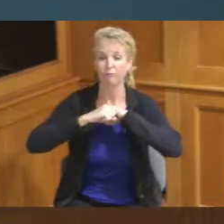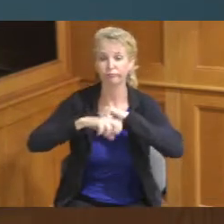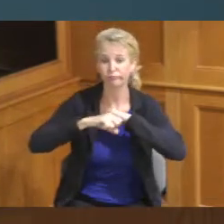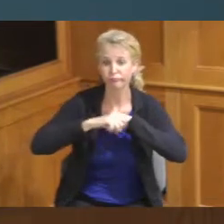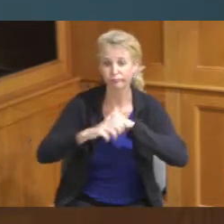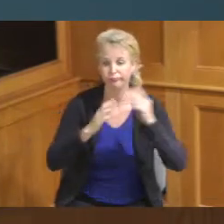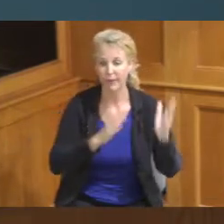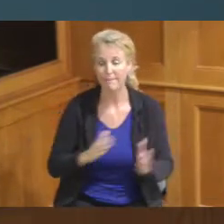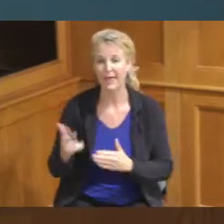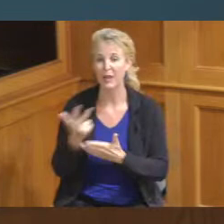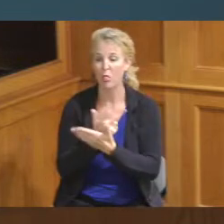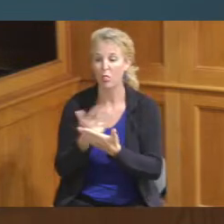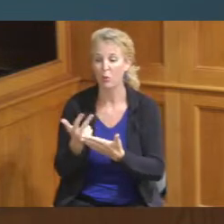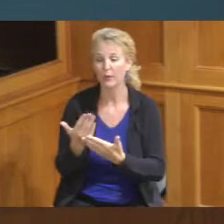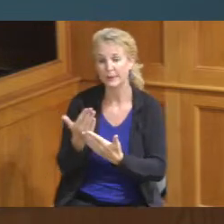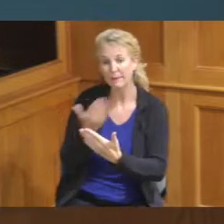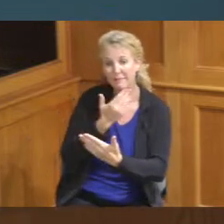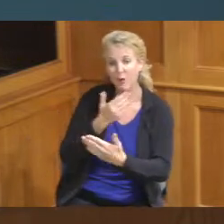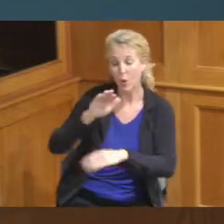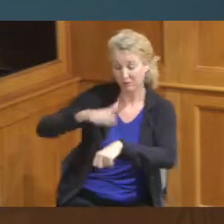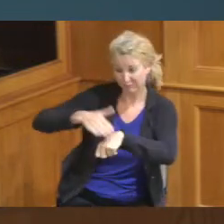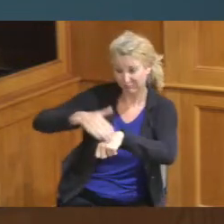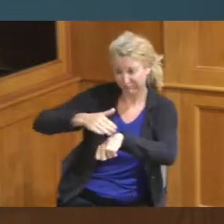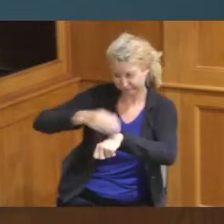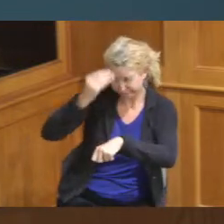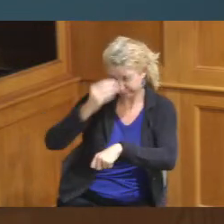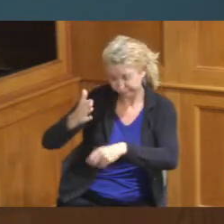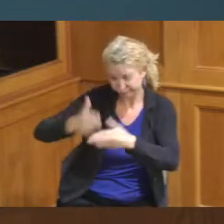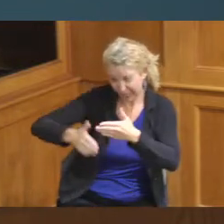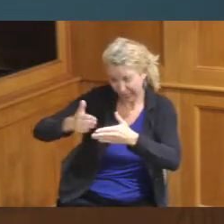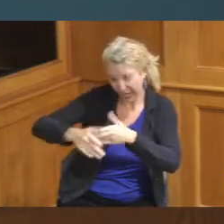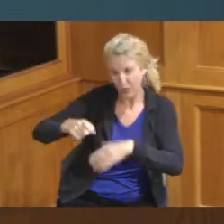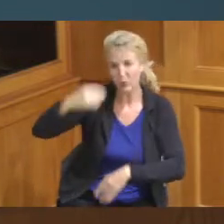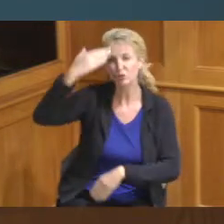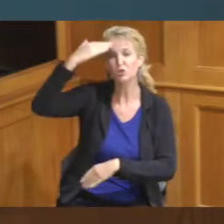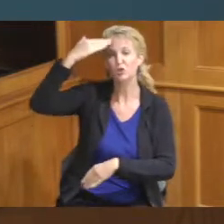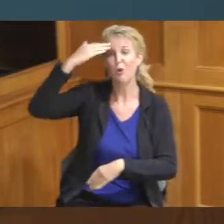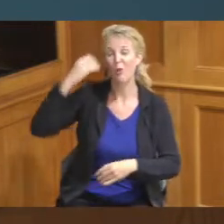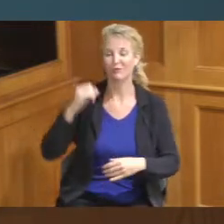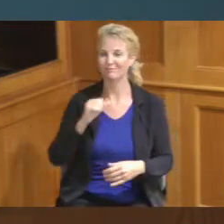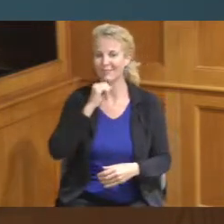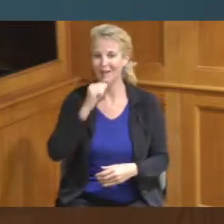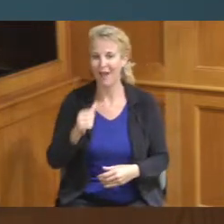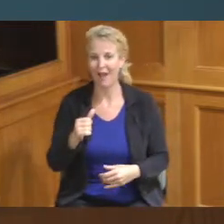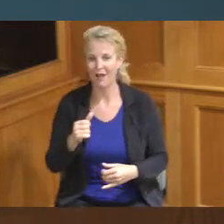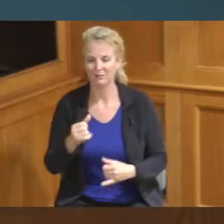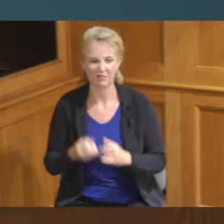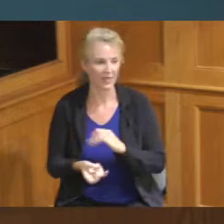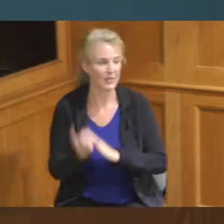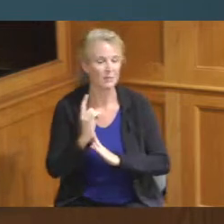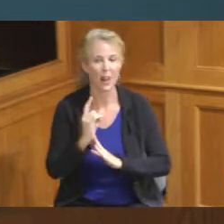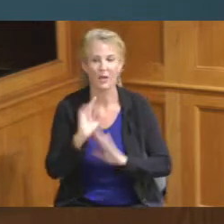it three weeks out it's going to end we would have known that in advance not forget them it's over we